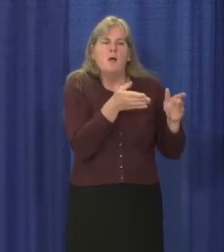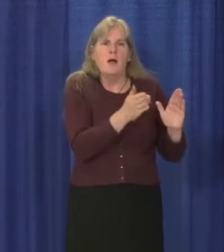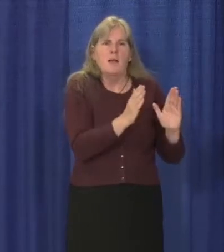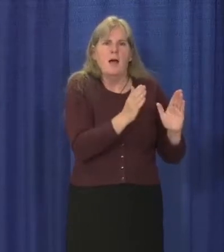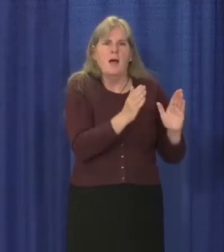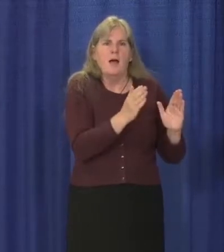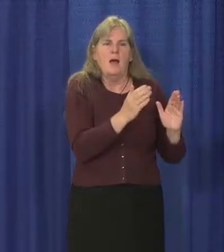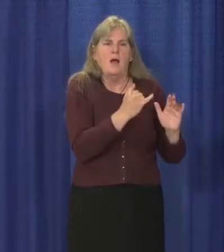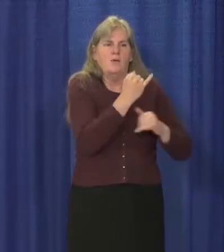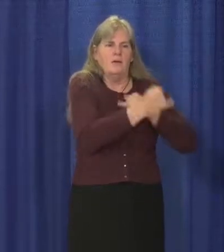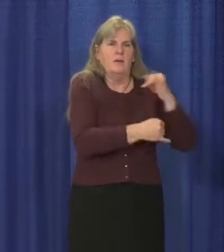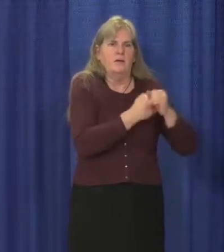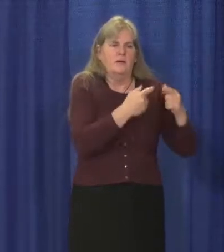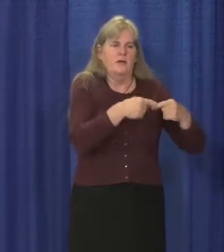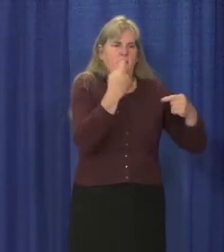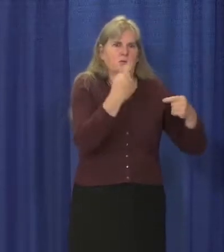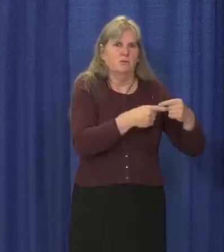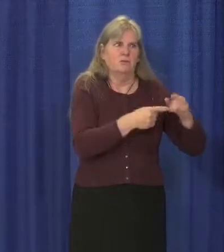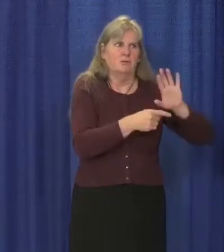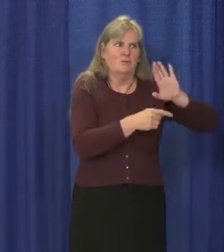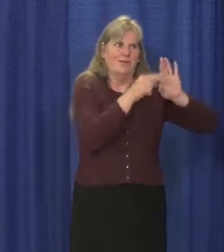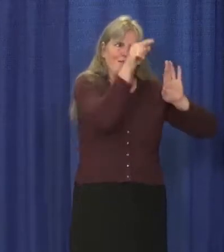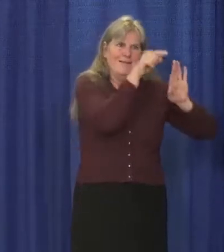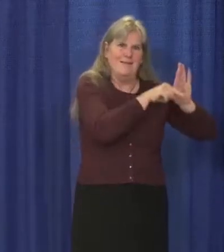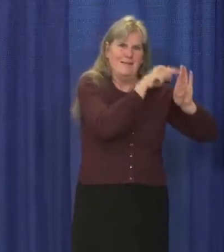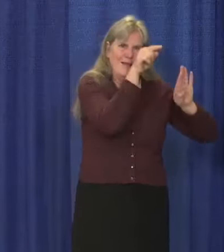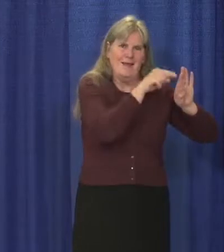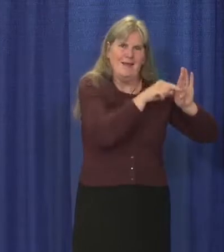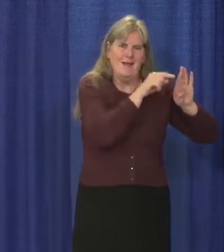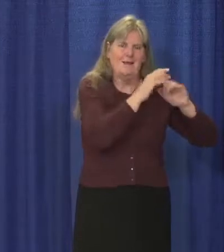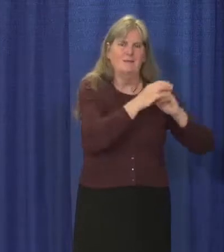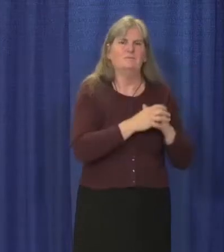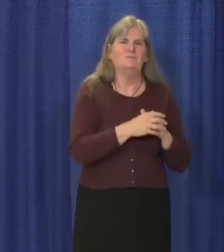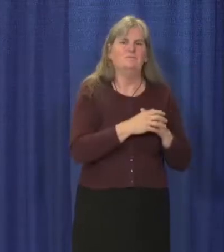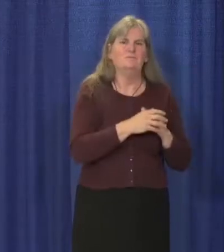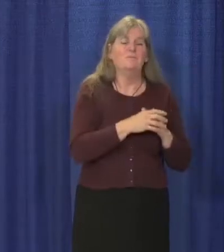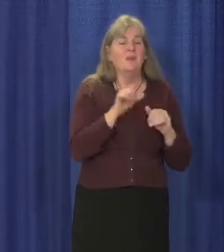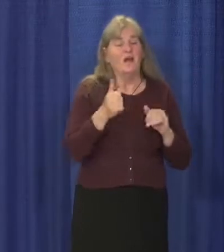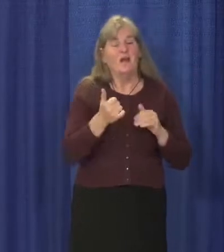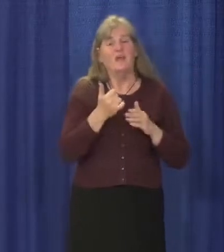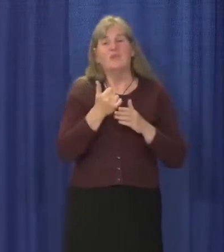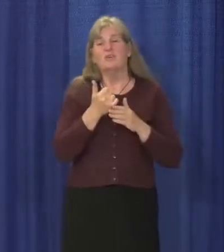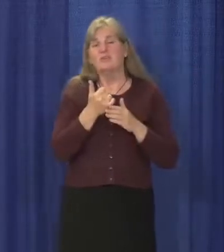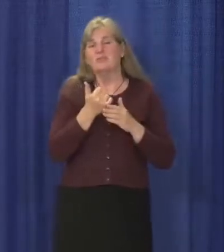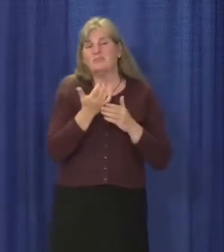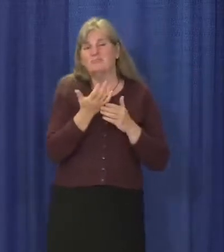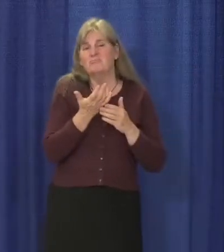a lot of jurisdictions are the ones that have similar concerns about specific individual